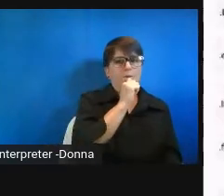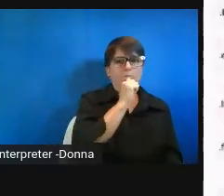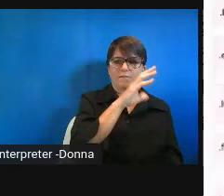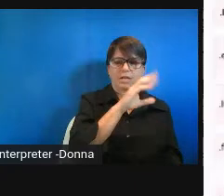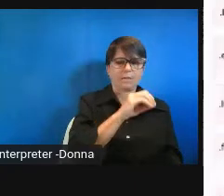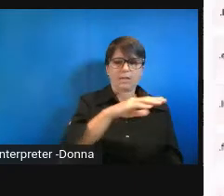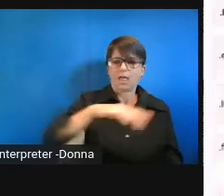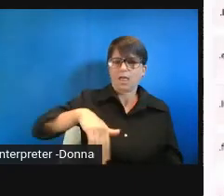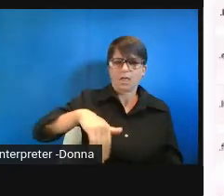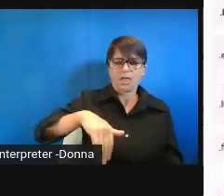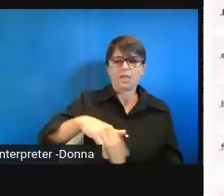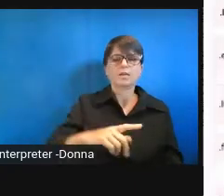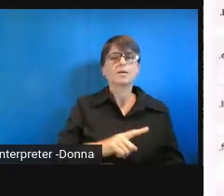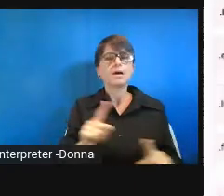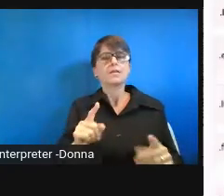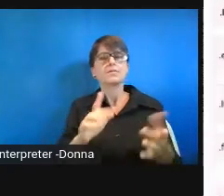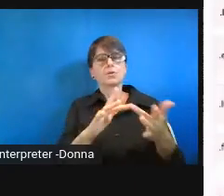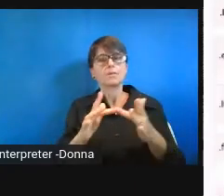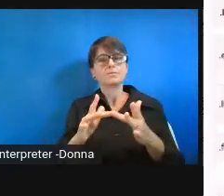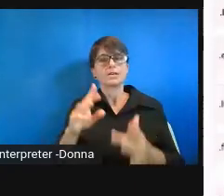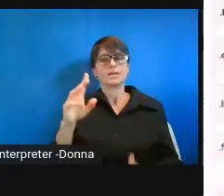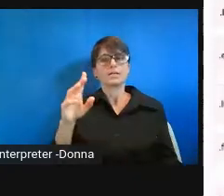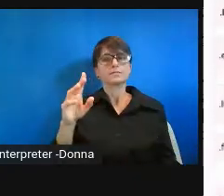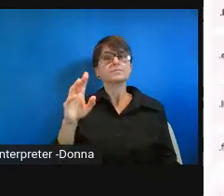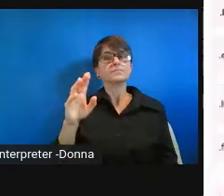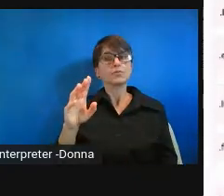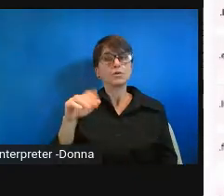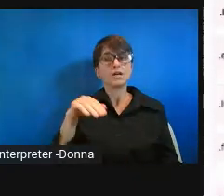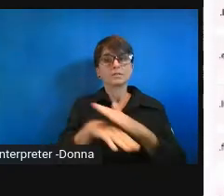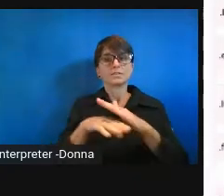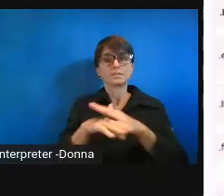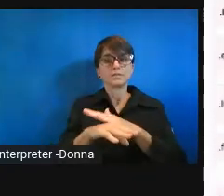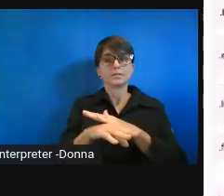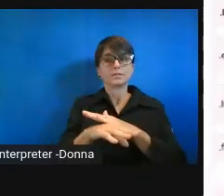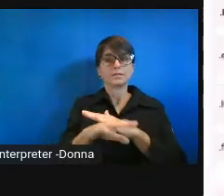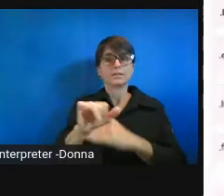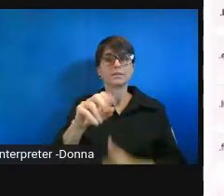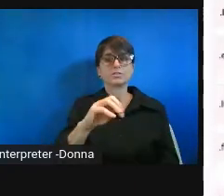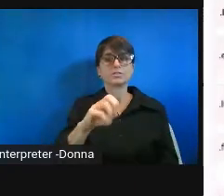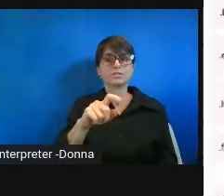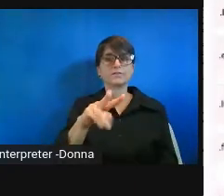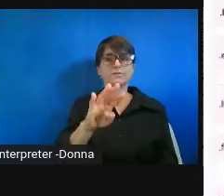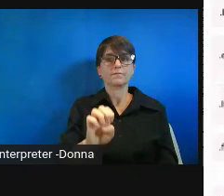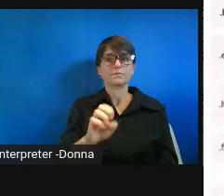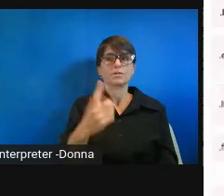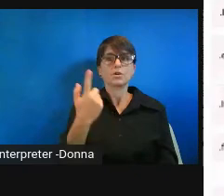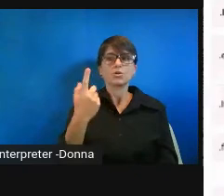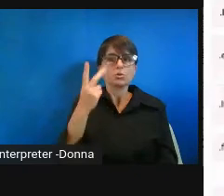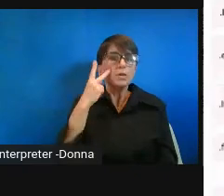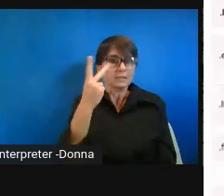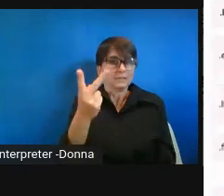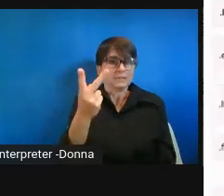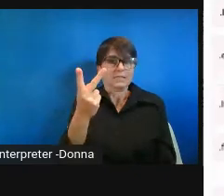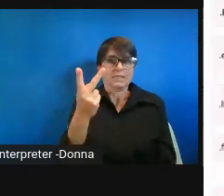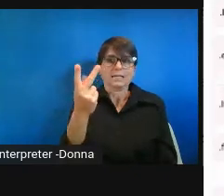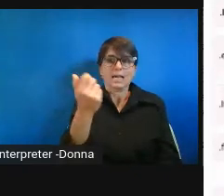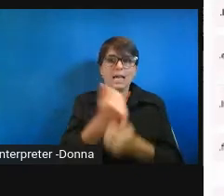Here you can see example of Nordic insurance company. This is a private company that operates in seven countries